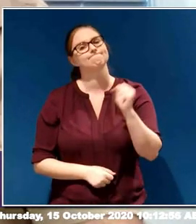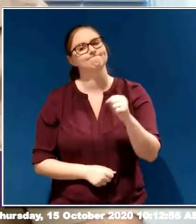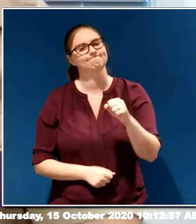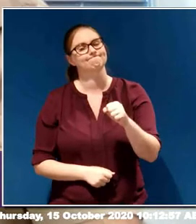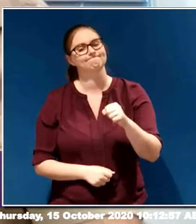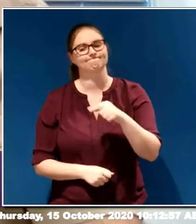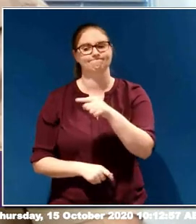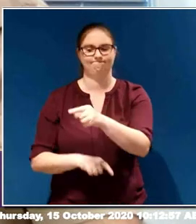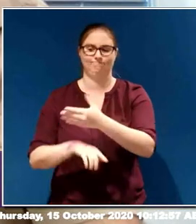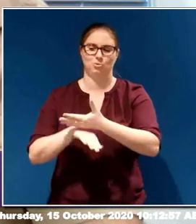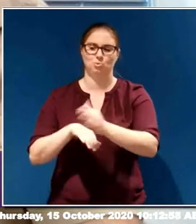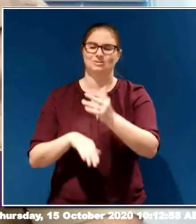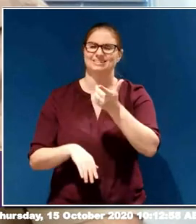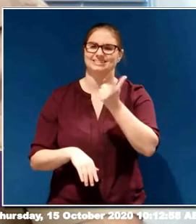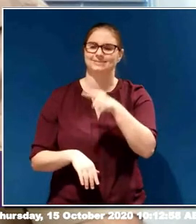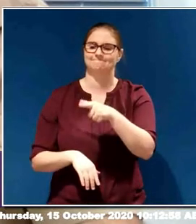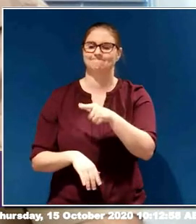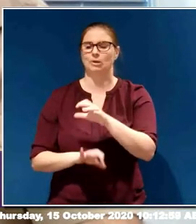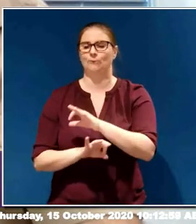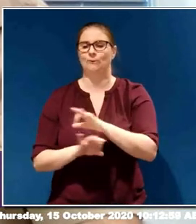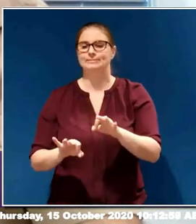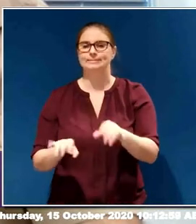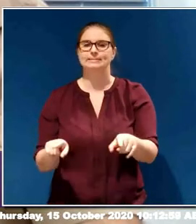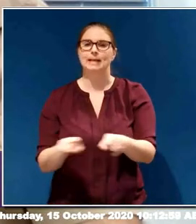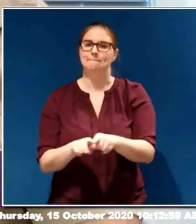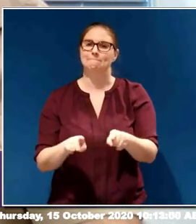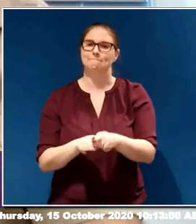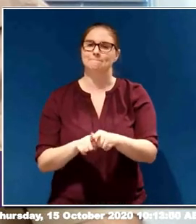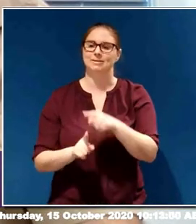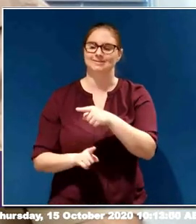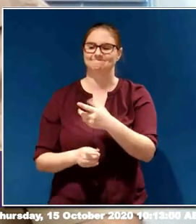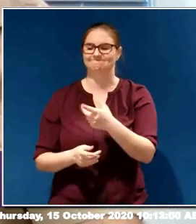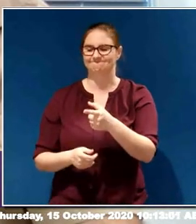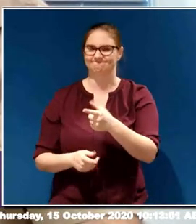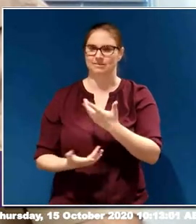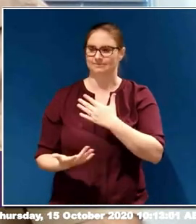He was up at the back of the class a lot, put next to another young boy in